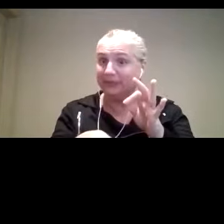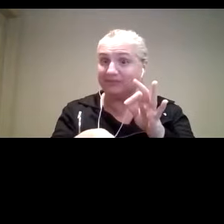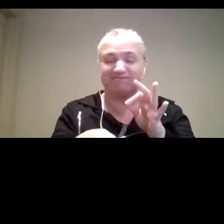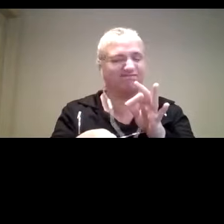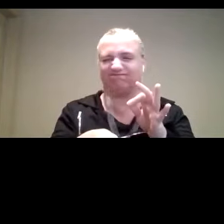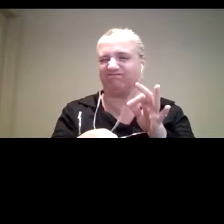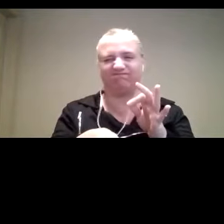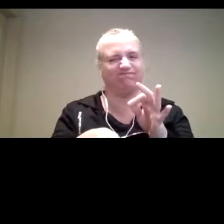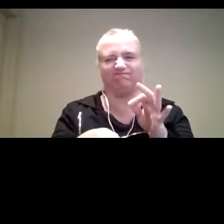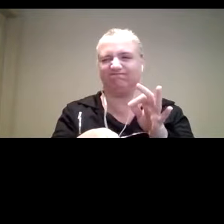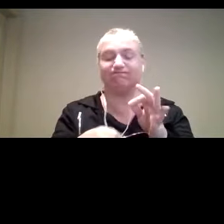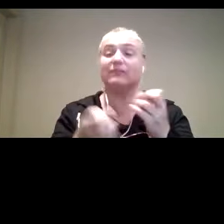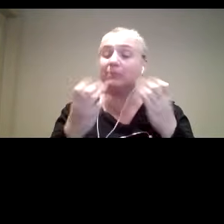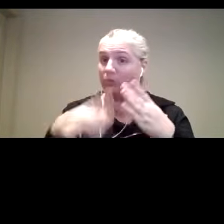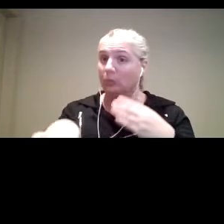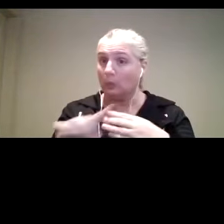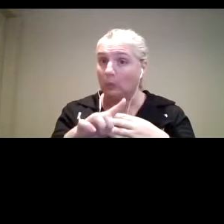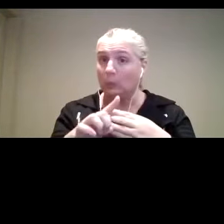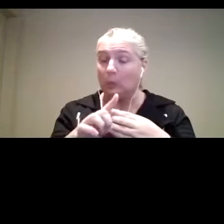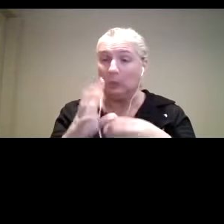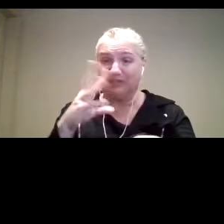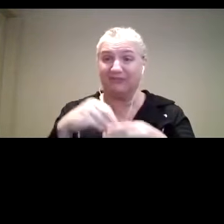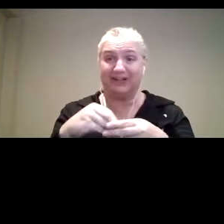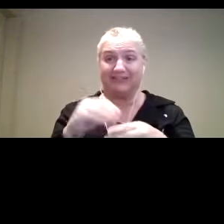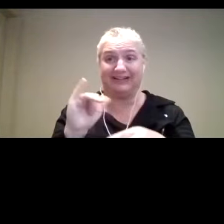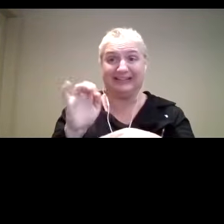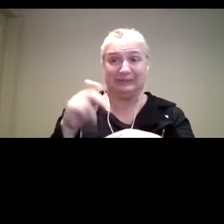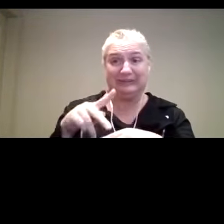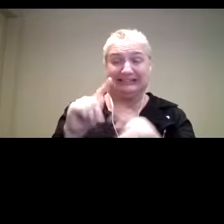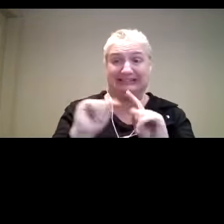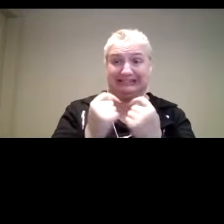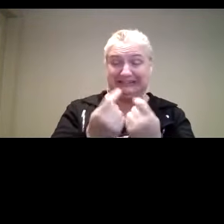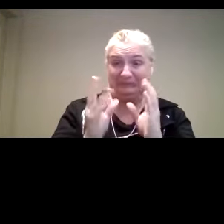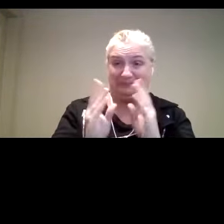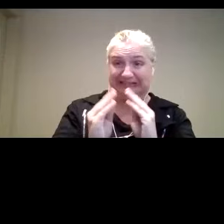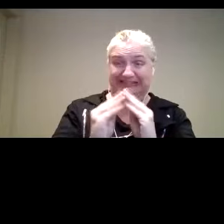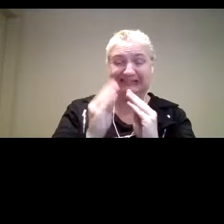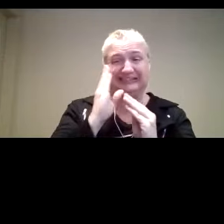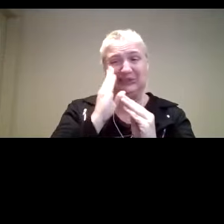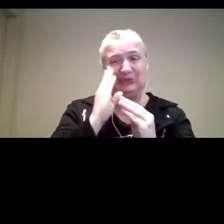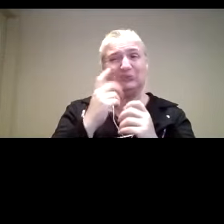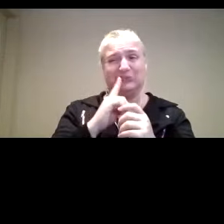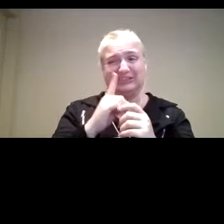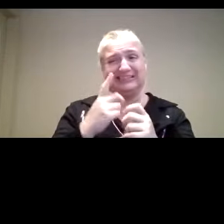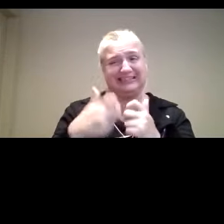Many of you who are out there who have been in IEP team meetings, know that some of these things can be really difficult.